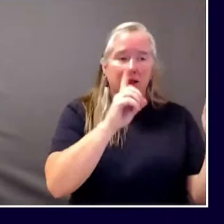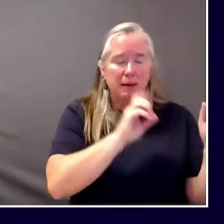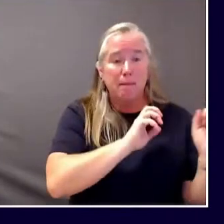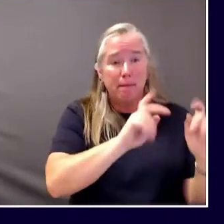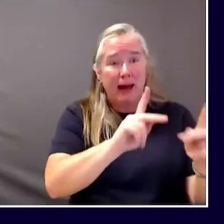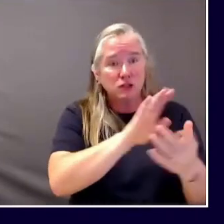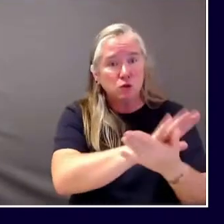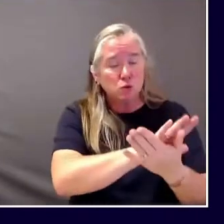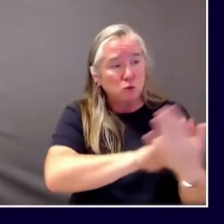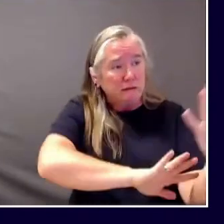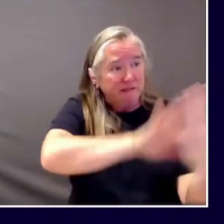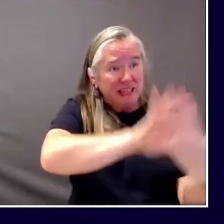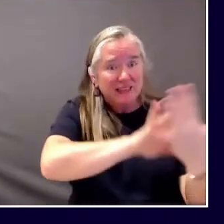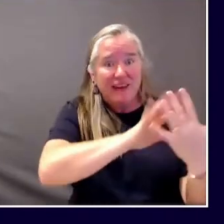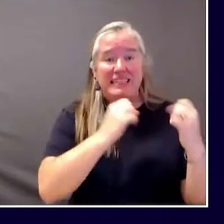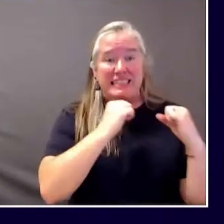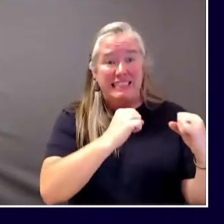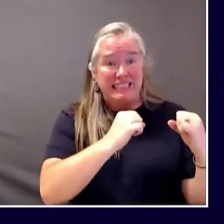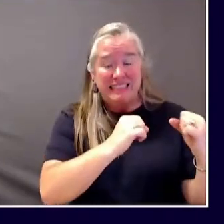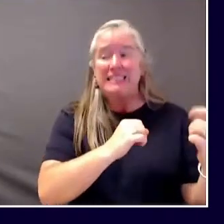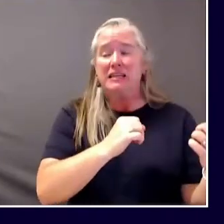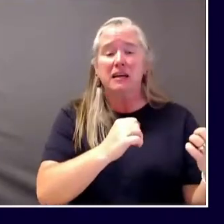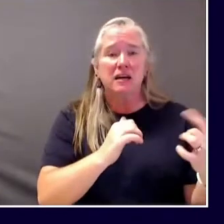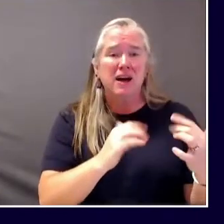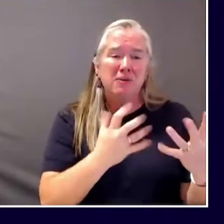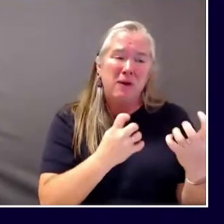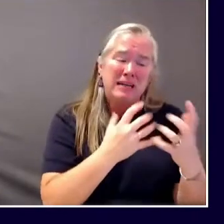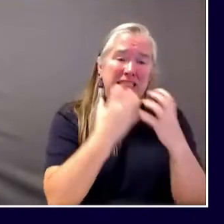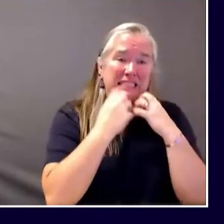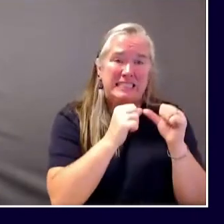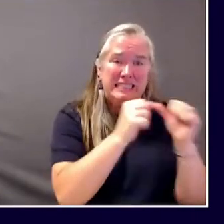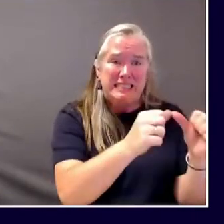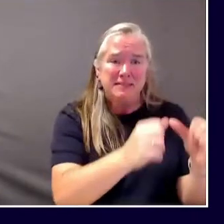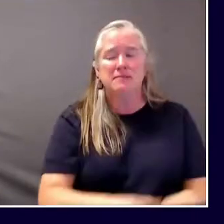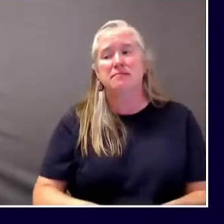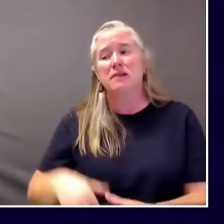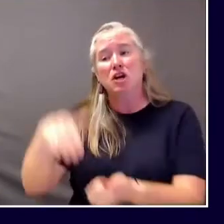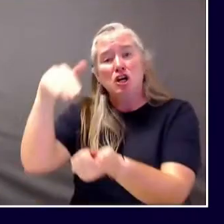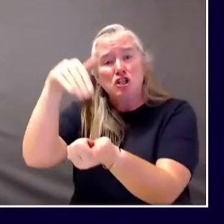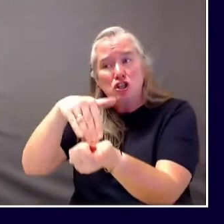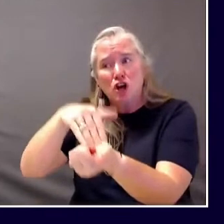owners getting back on their